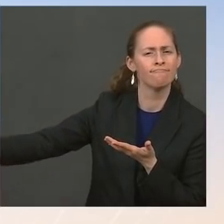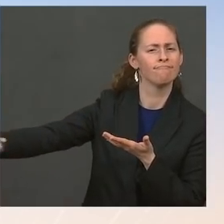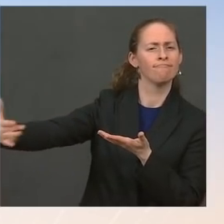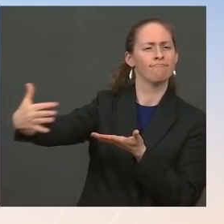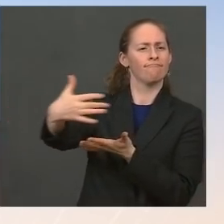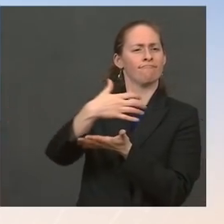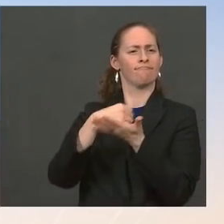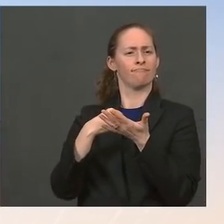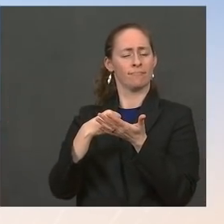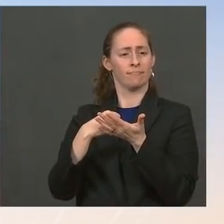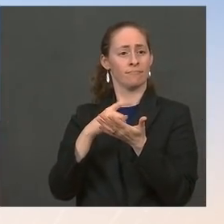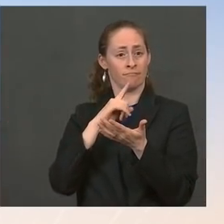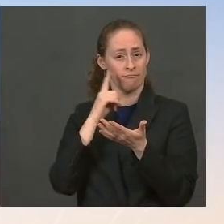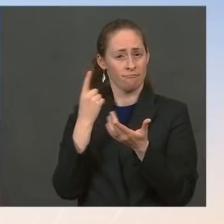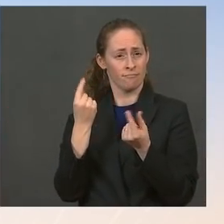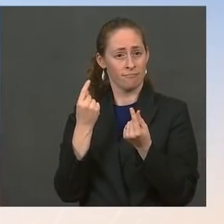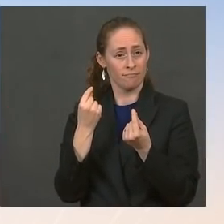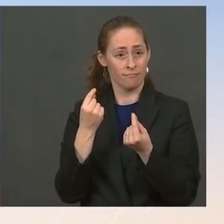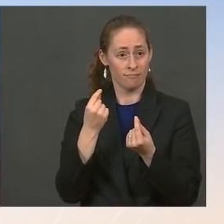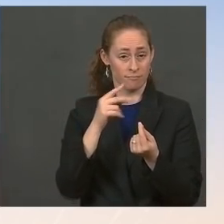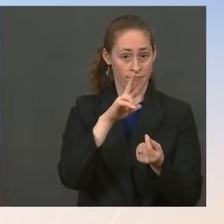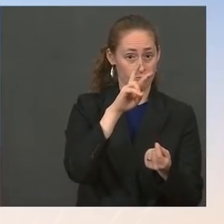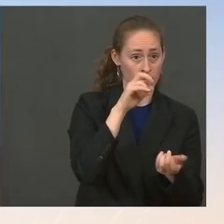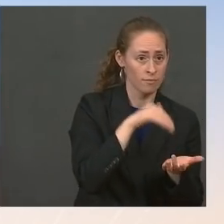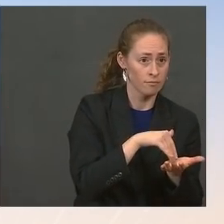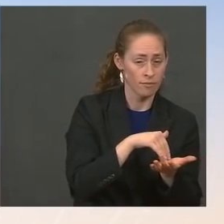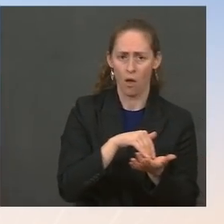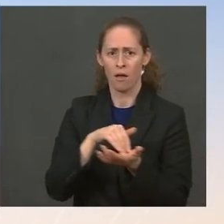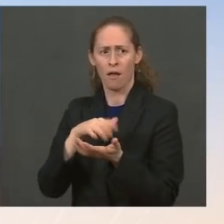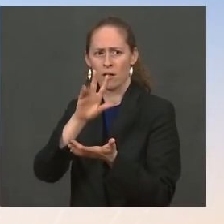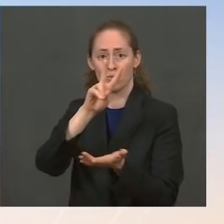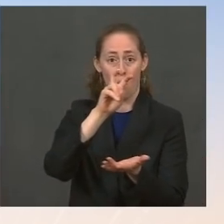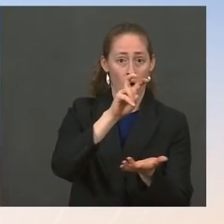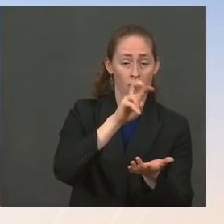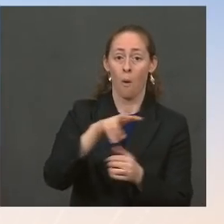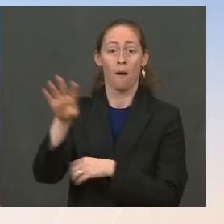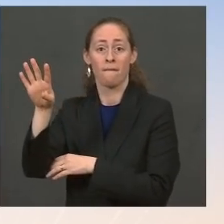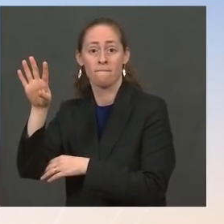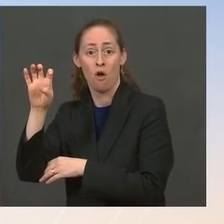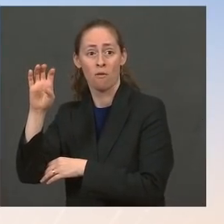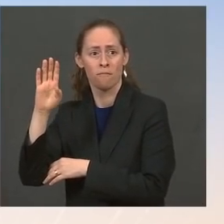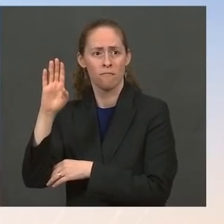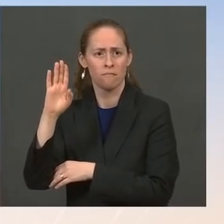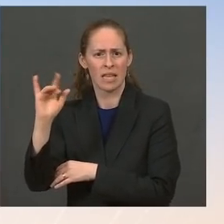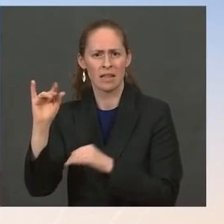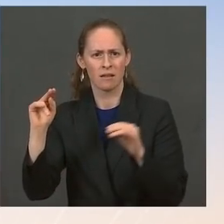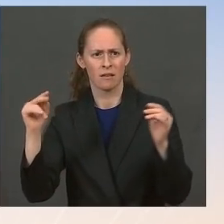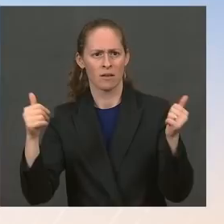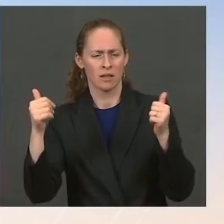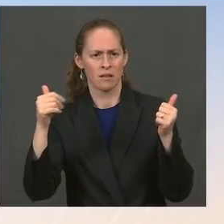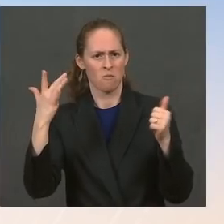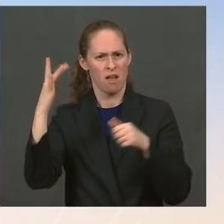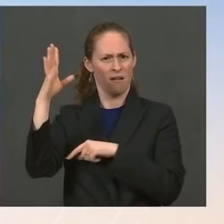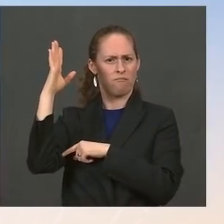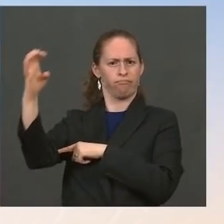And so, I'm wondering why you disagree so, so dramatically with the CBO on this? Ms. Psaki: Well, I wouldn't characterize it